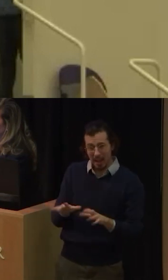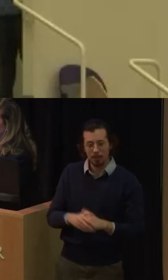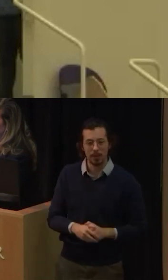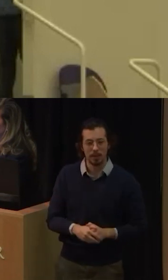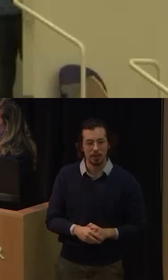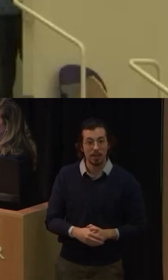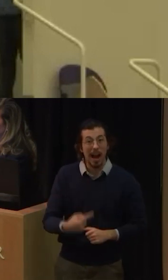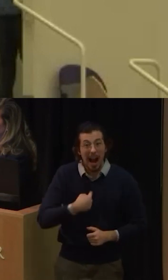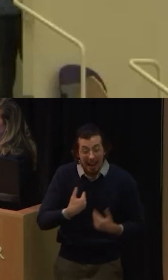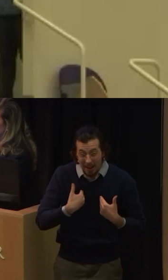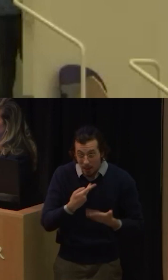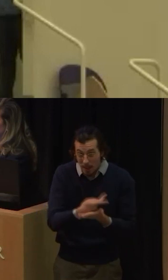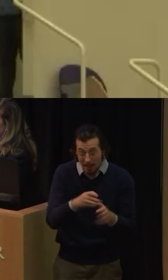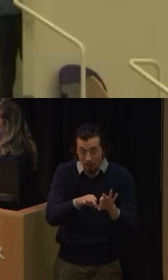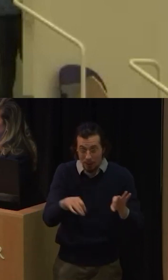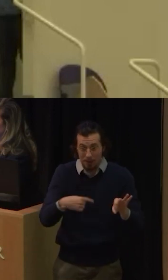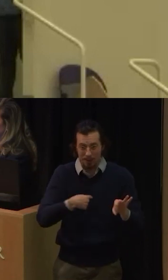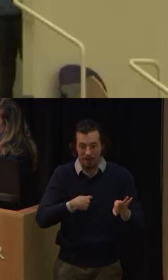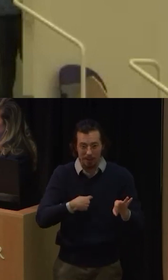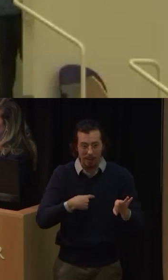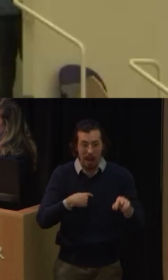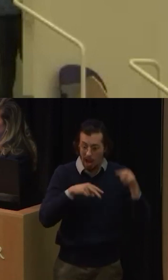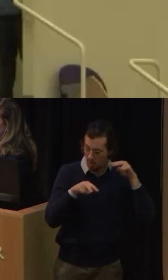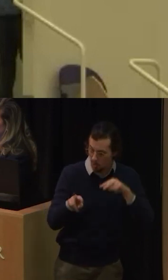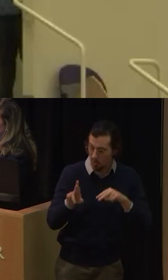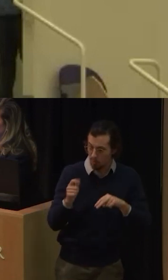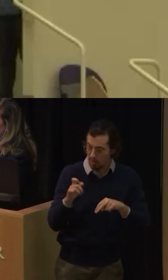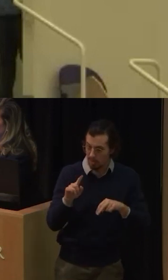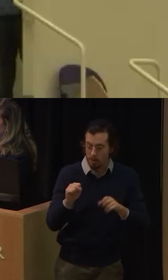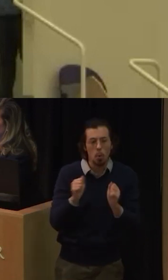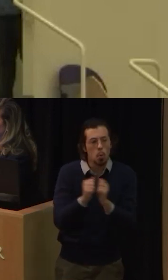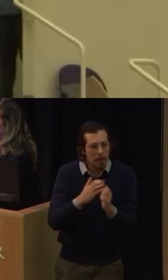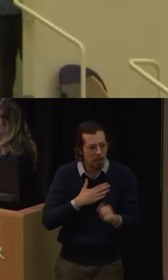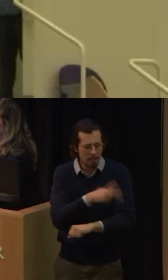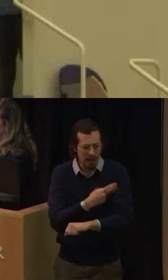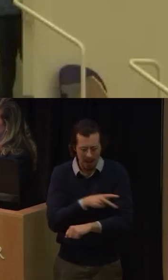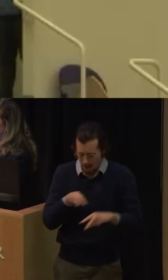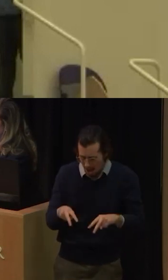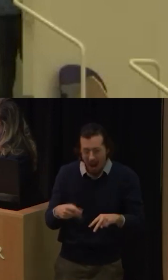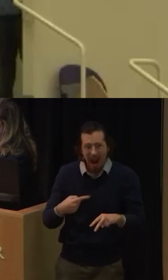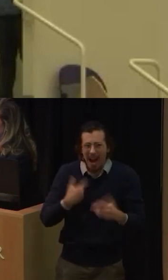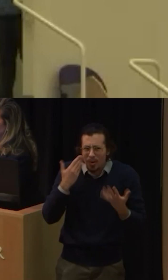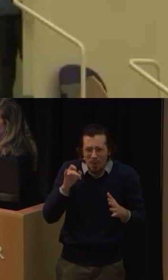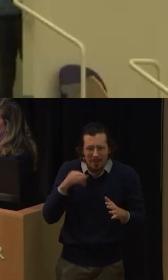I hold a master's degree. I looked at the exam with my patient. I don't know that I could pass it,